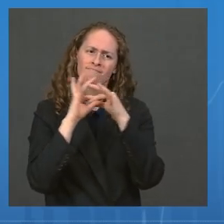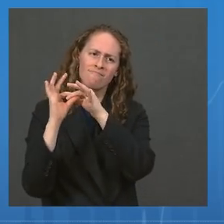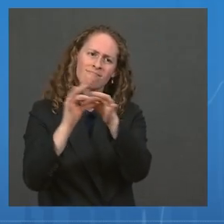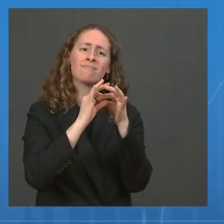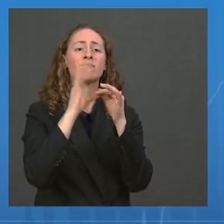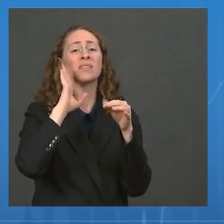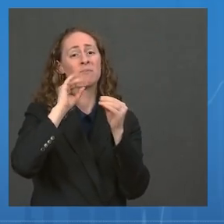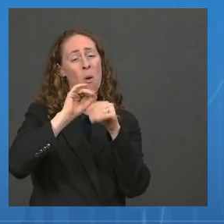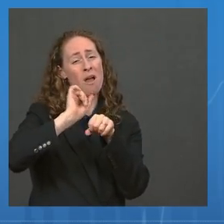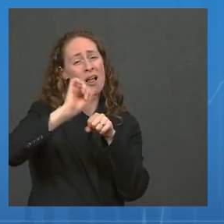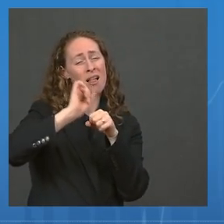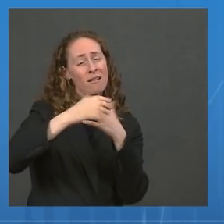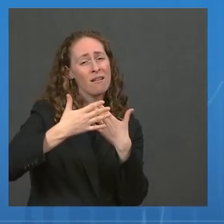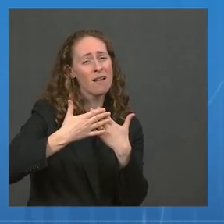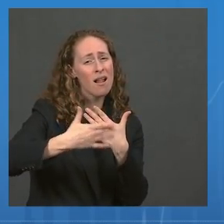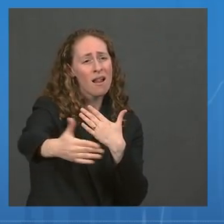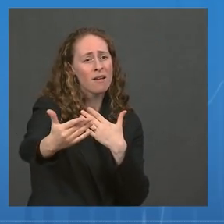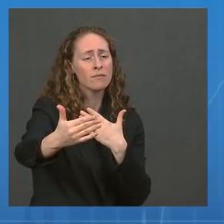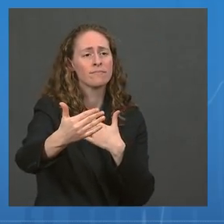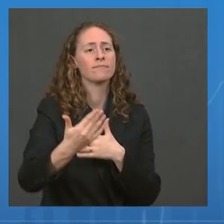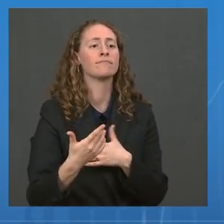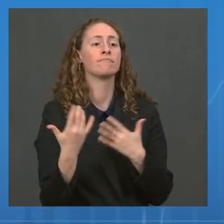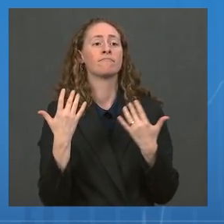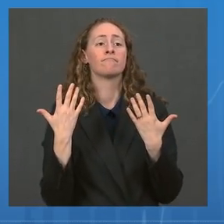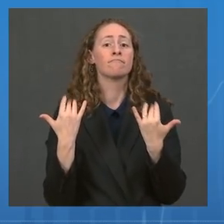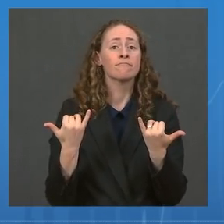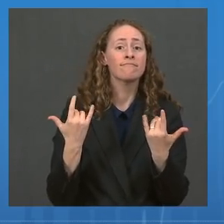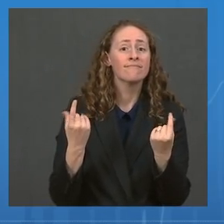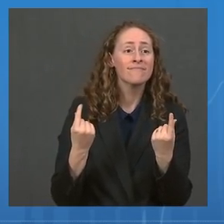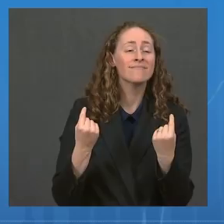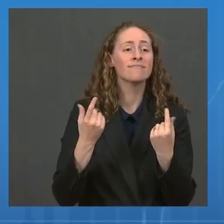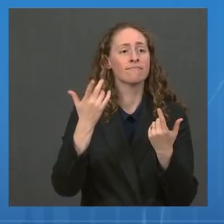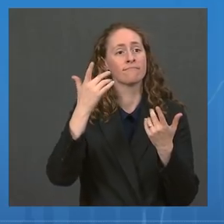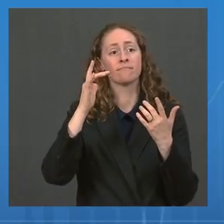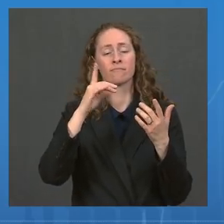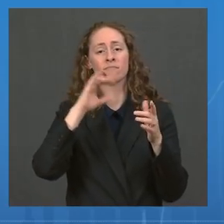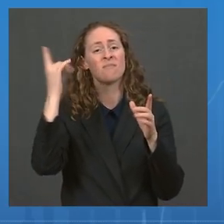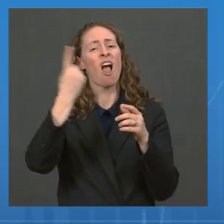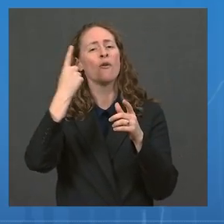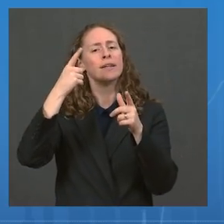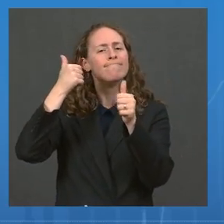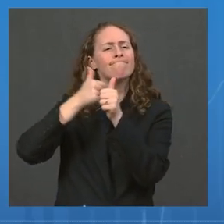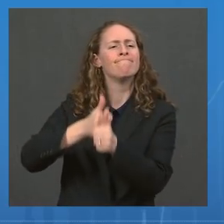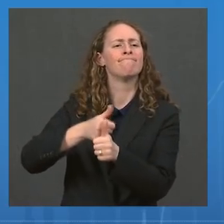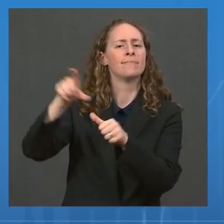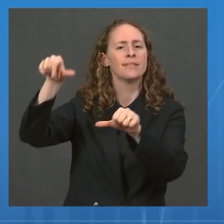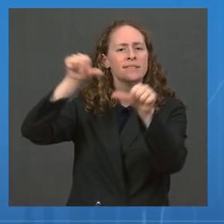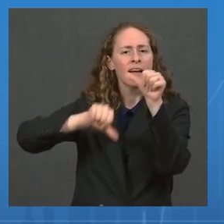Our approach going forward will continue to be grounded in data and guided by scientists and public health experts,